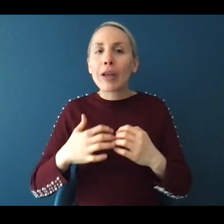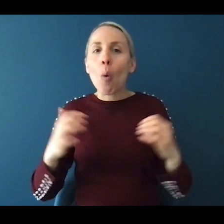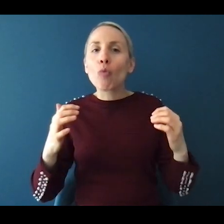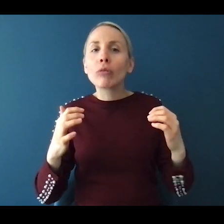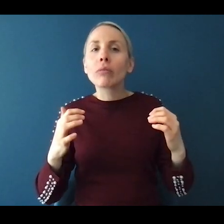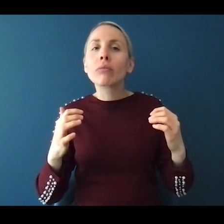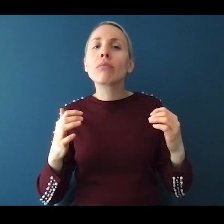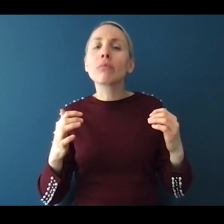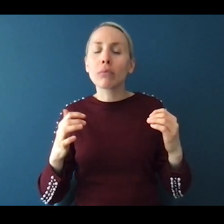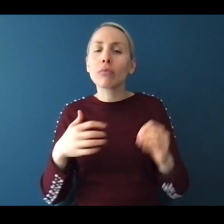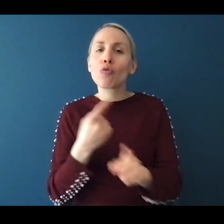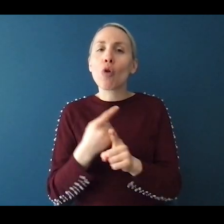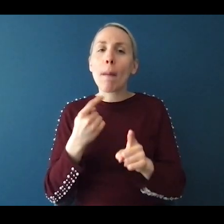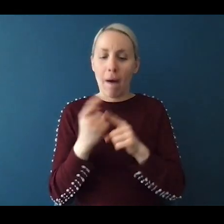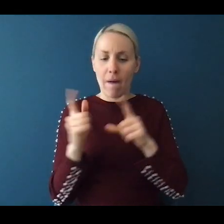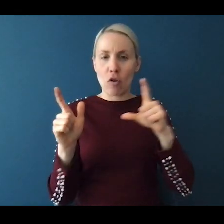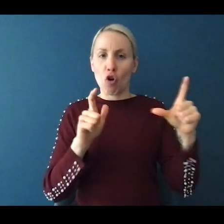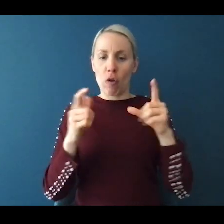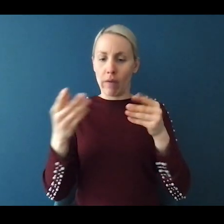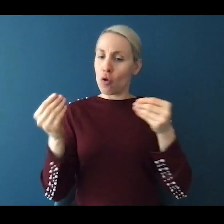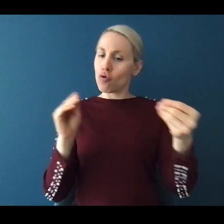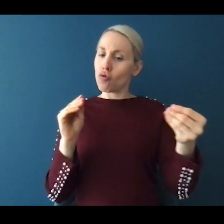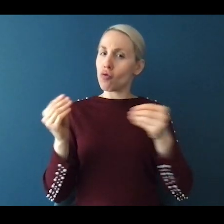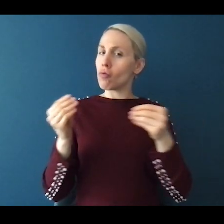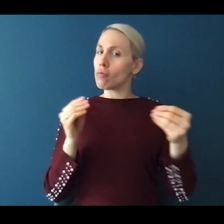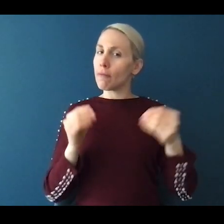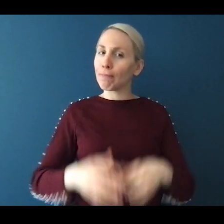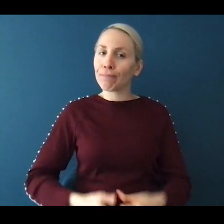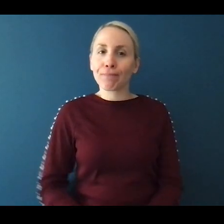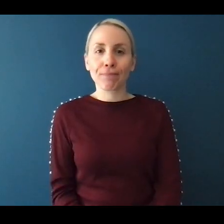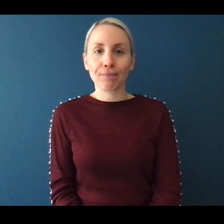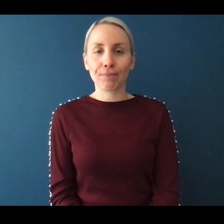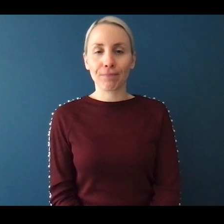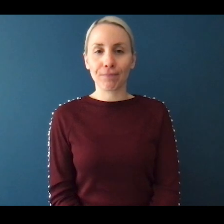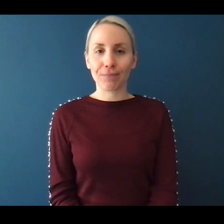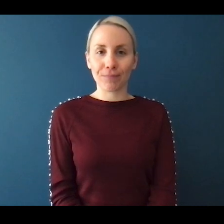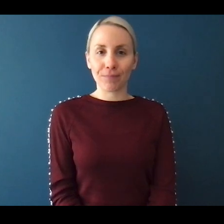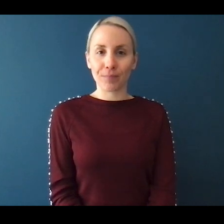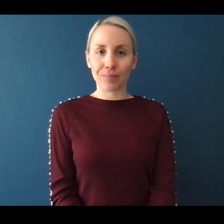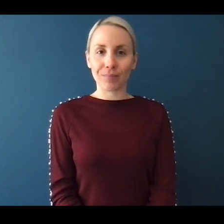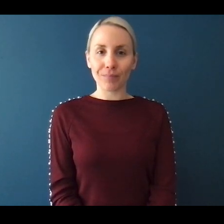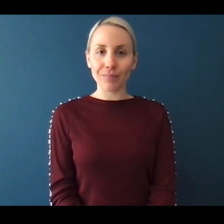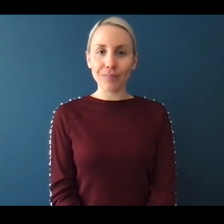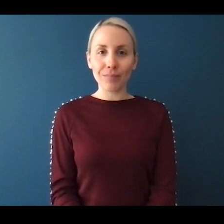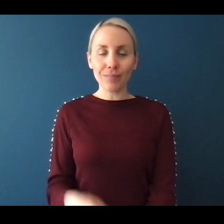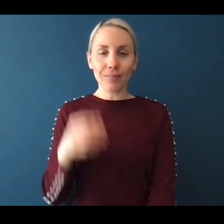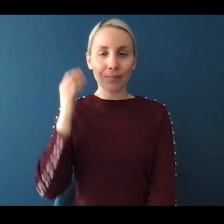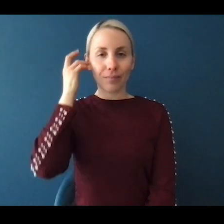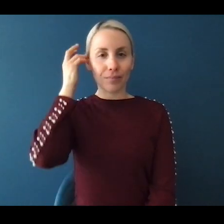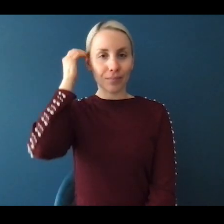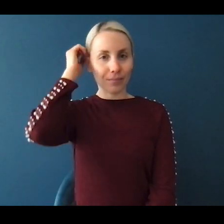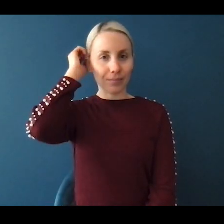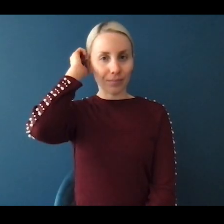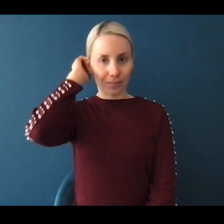what we kind of think about in terms of that format. Oh there's the next one the audience